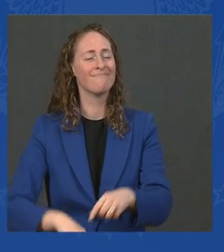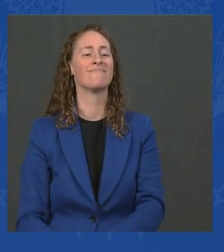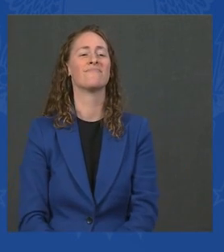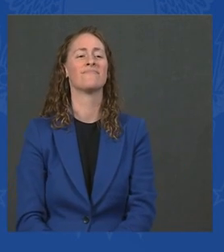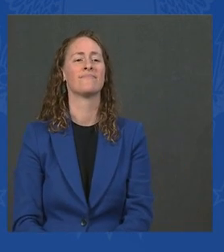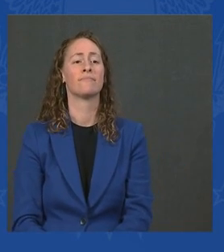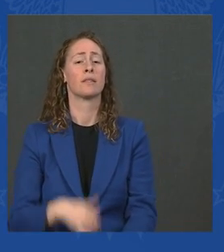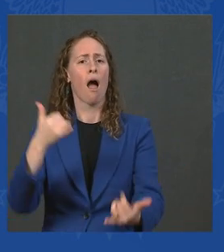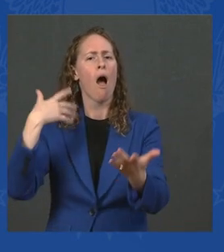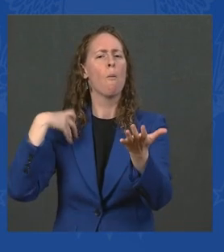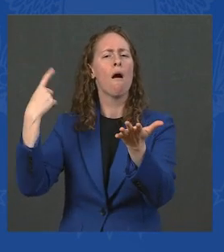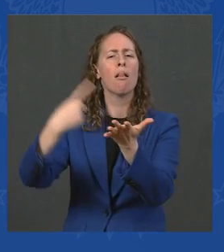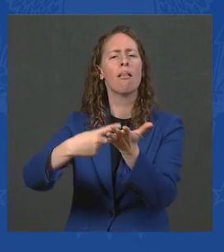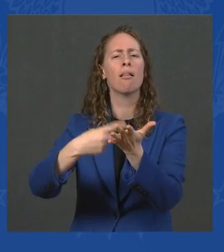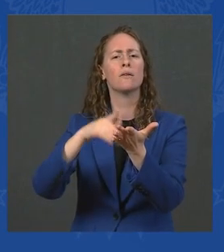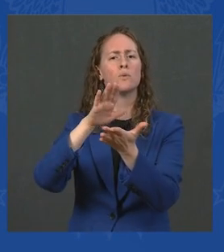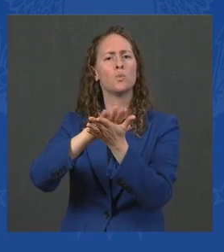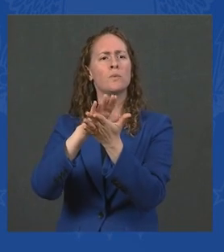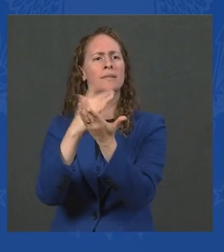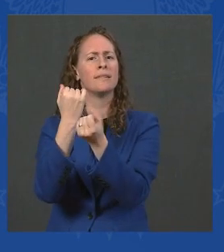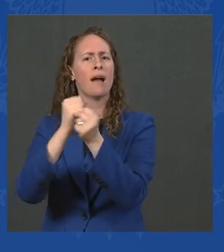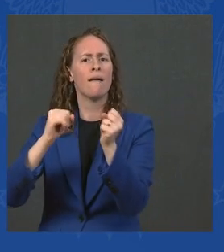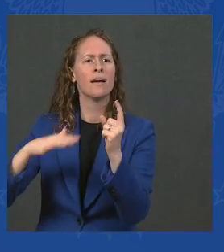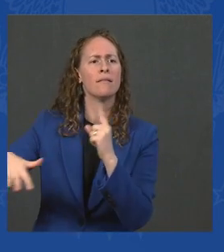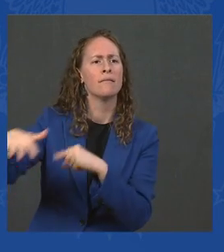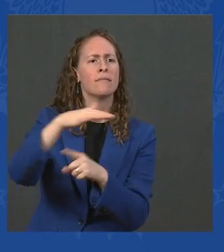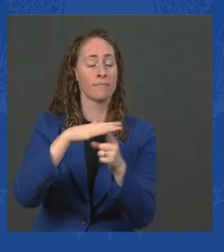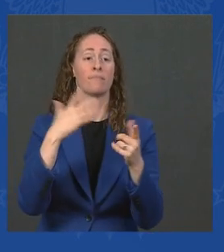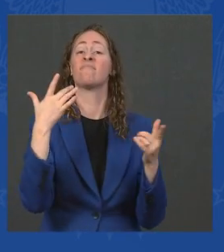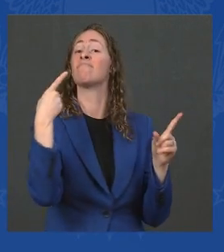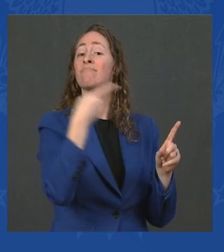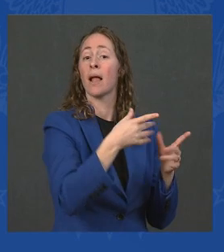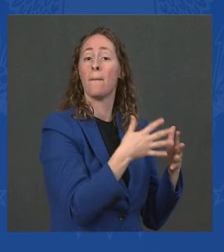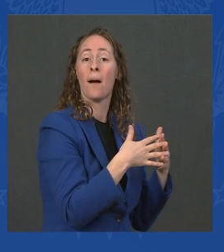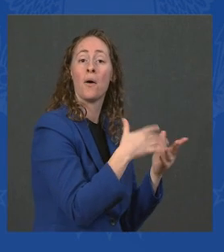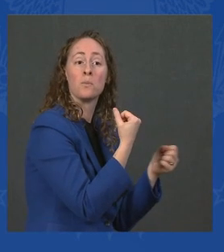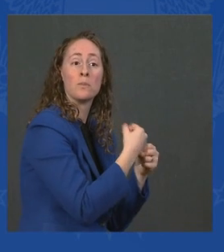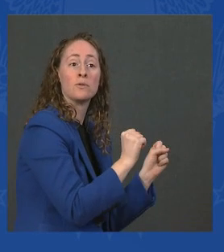Now, on school safety measures: In our American Rescue Plan, which we passed early on, we provided the funding for ventilation systems,